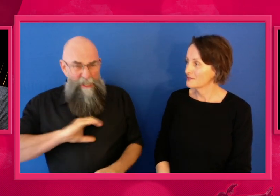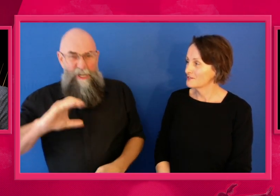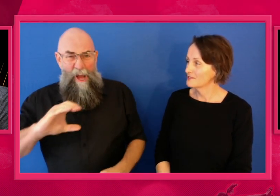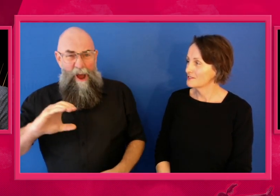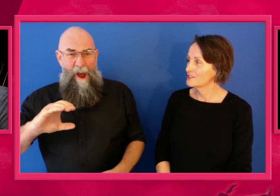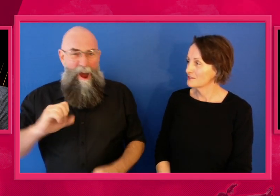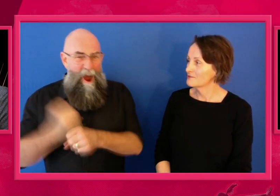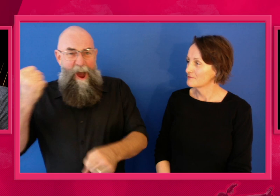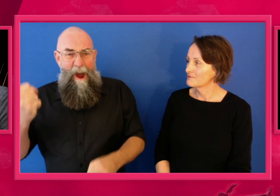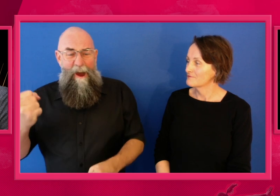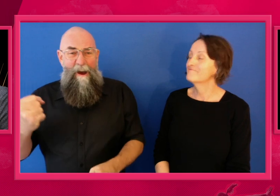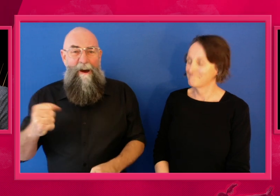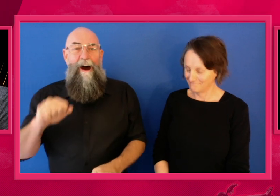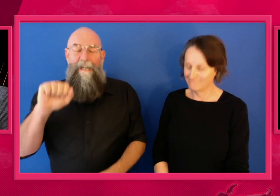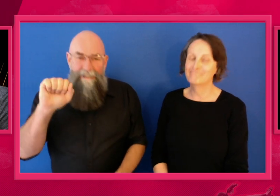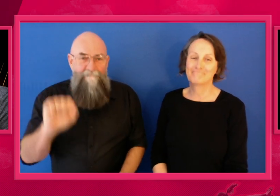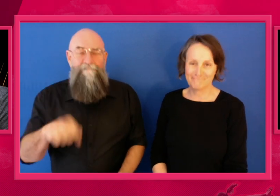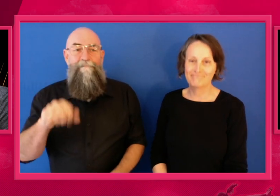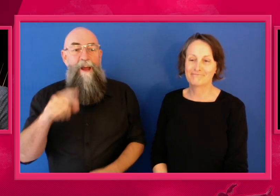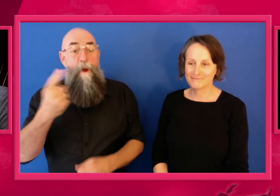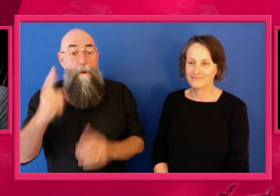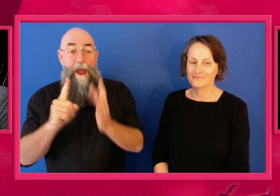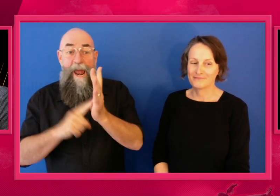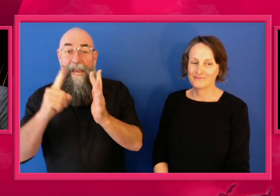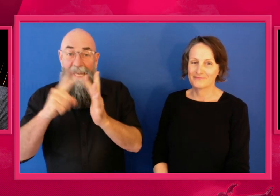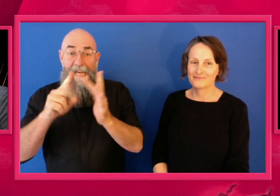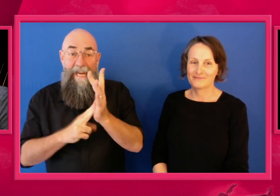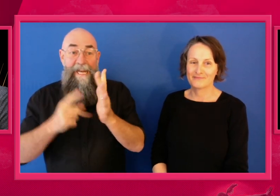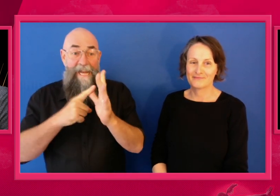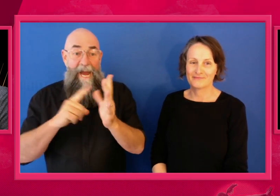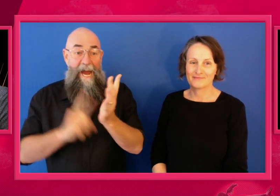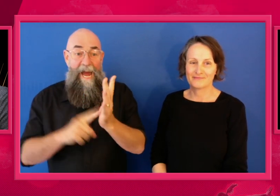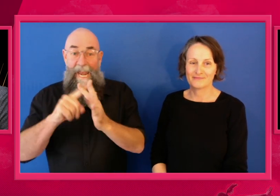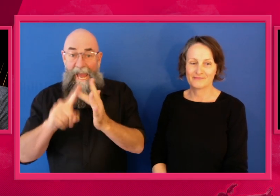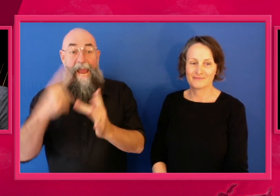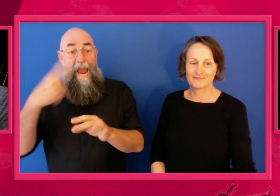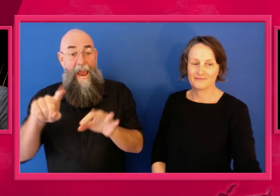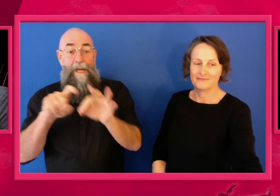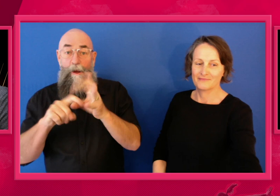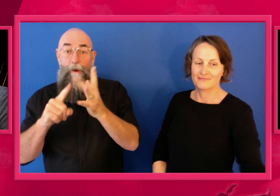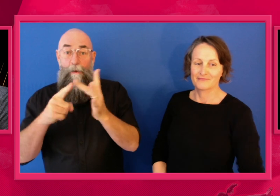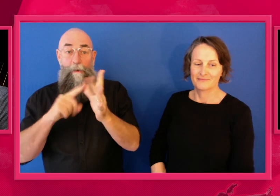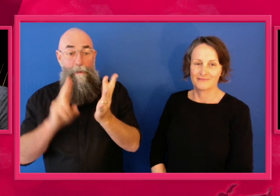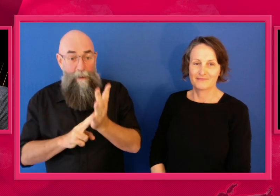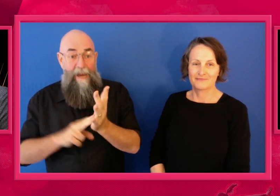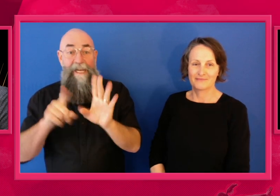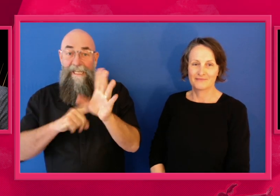Kurt Fearnley: That was Lina Lei and also Yang Qian. They were two amazing matches.